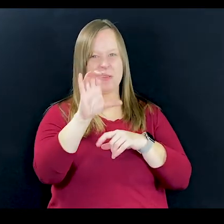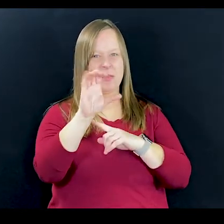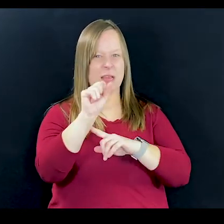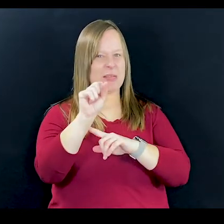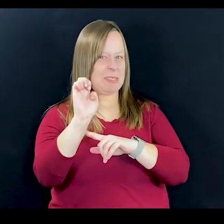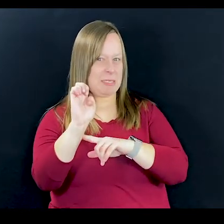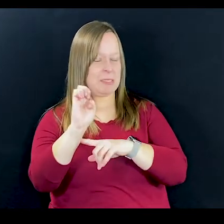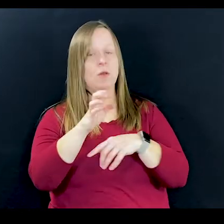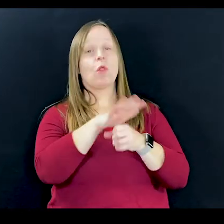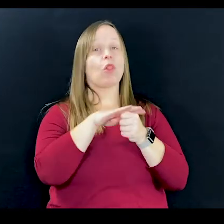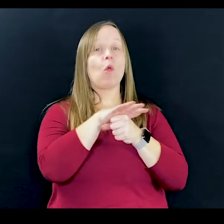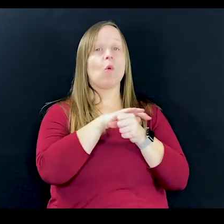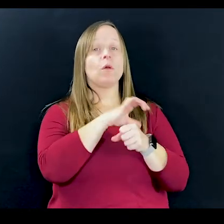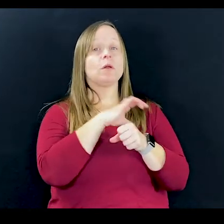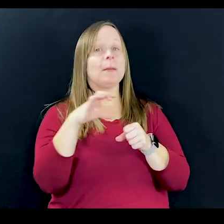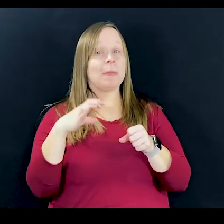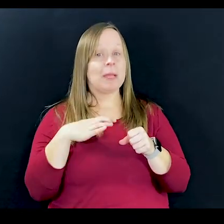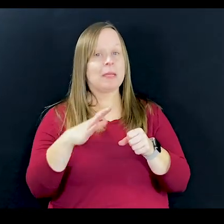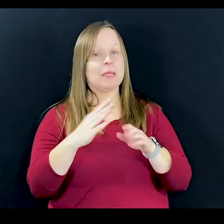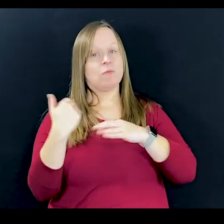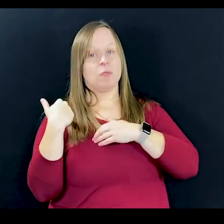to as a CSE, is a local committee that is